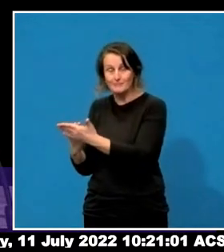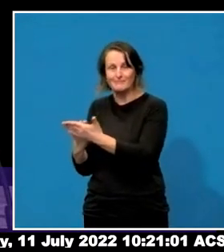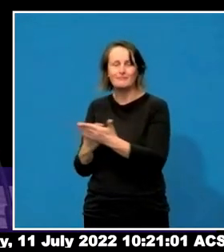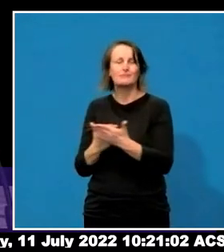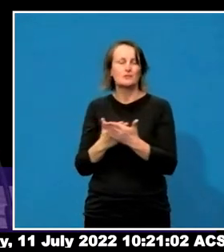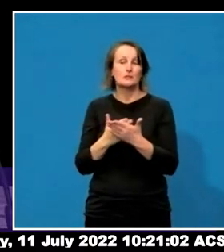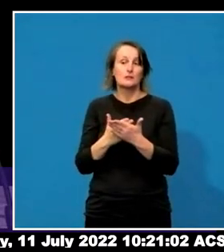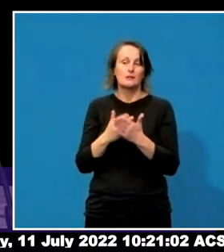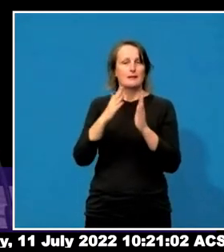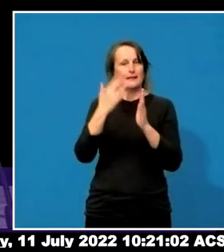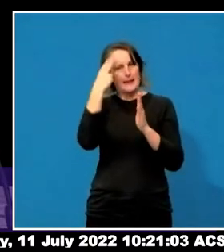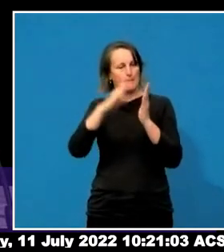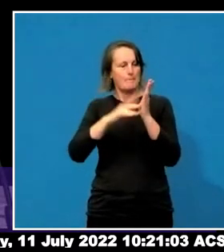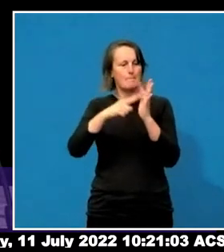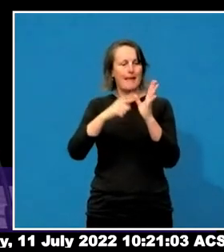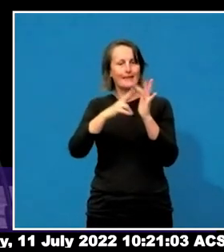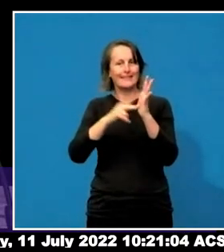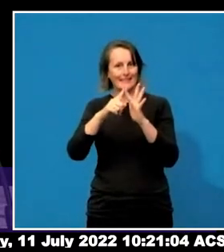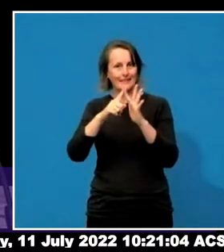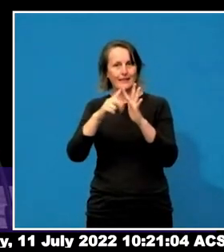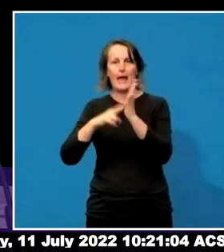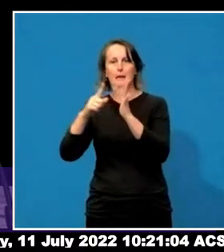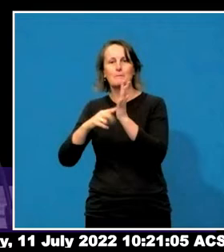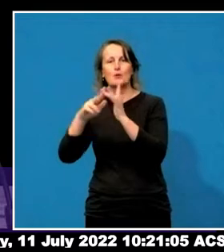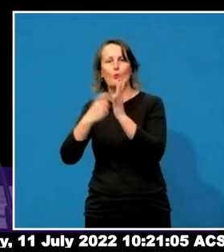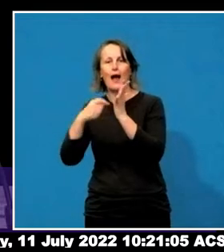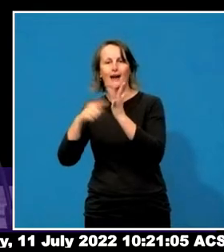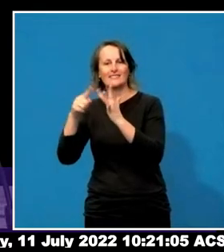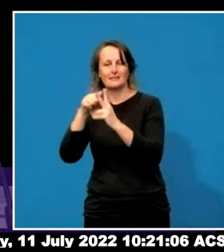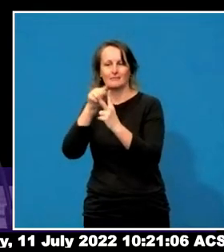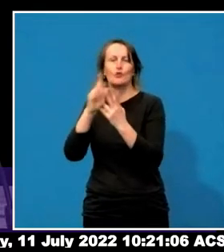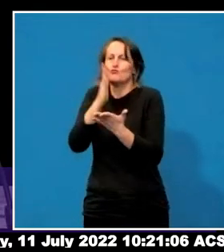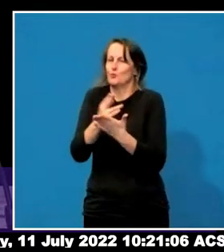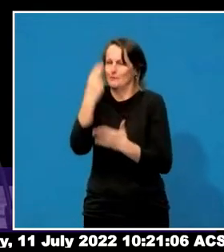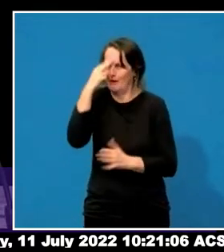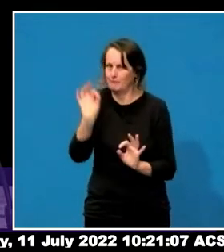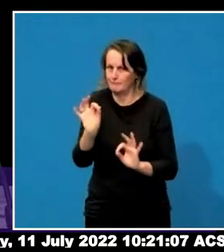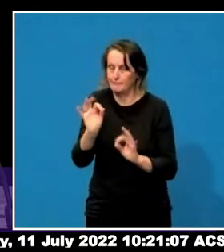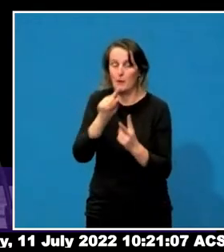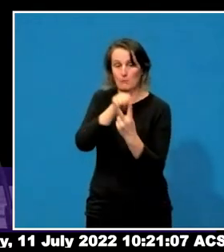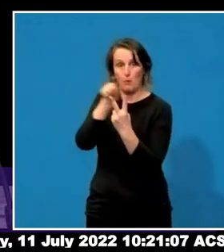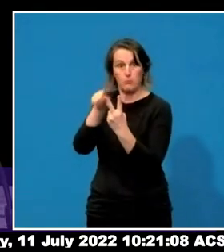and Winmartie. They had been found unfit to plead to criminal charges and had been kept